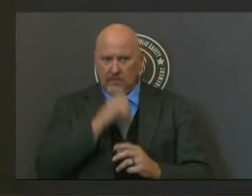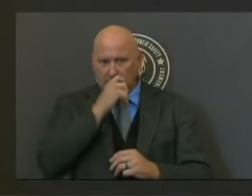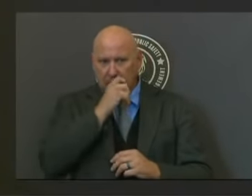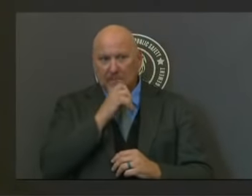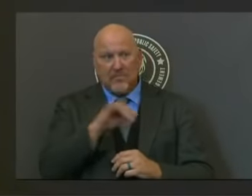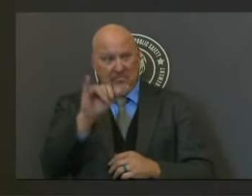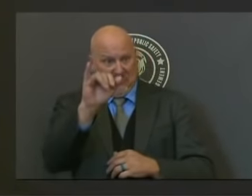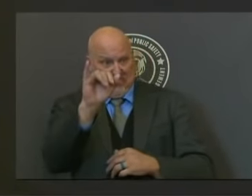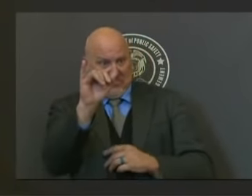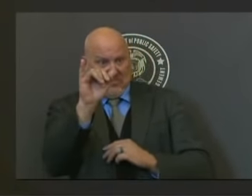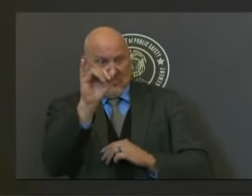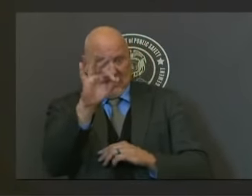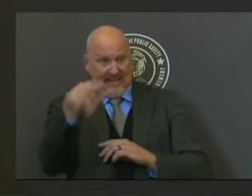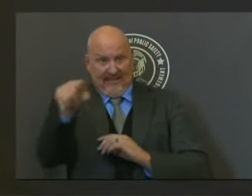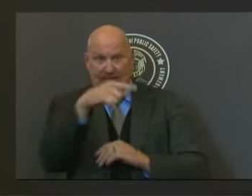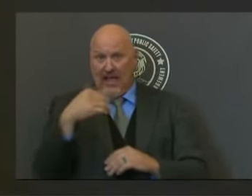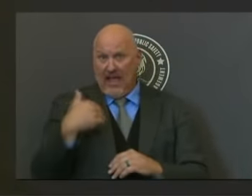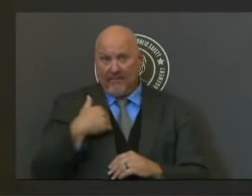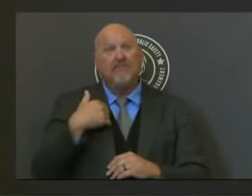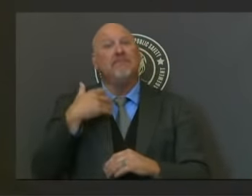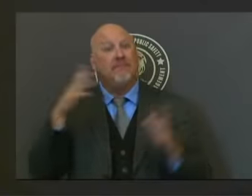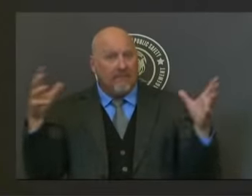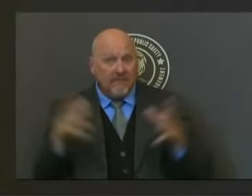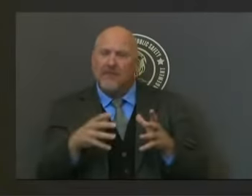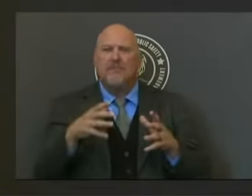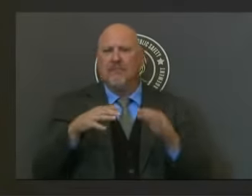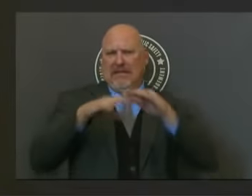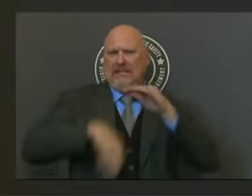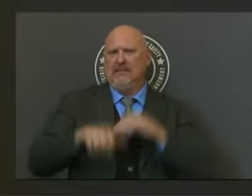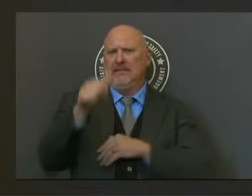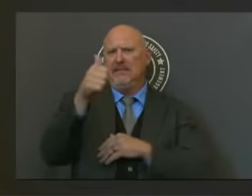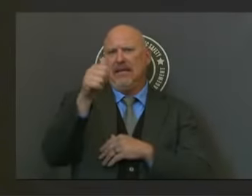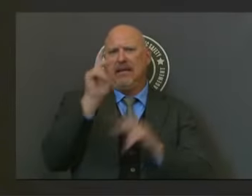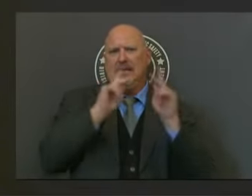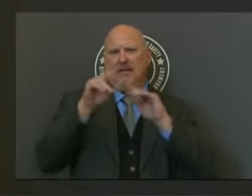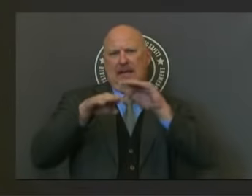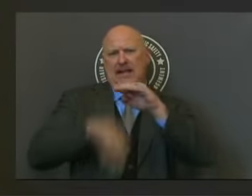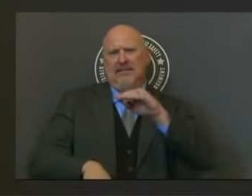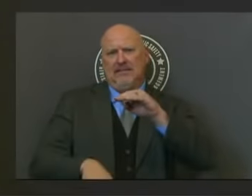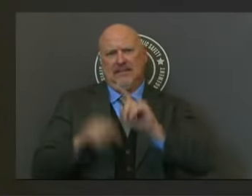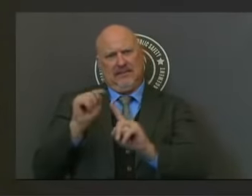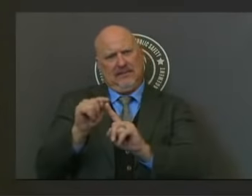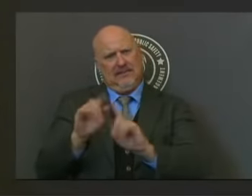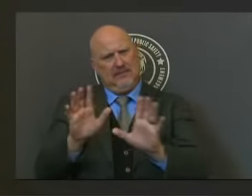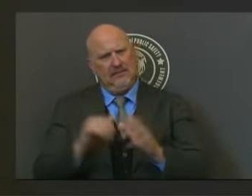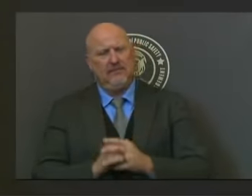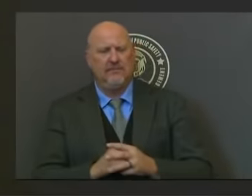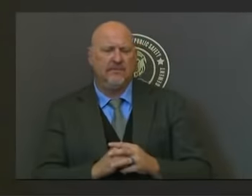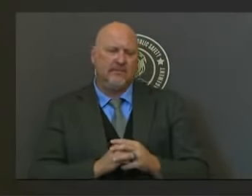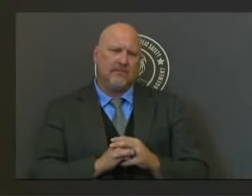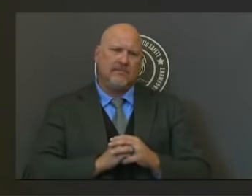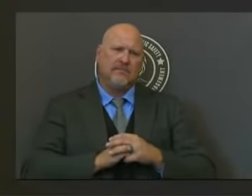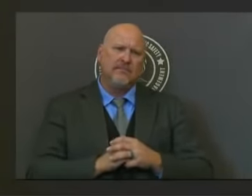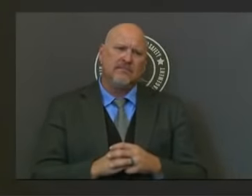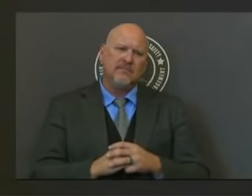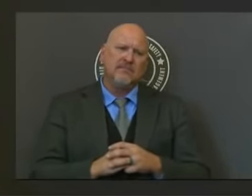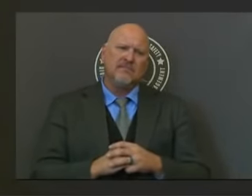we're fine in fact does matter here love each other in your family or friends